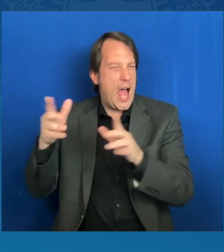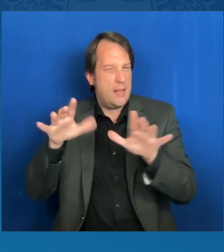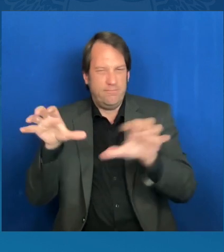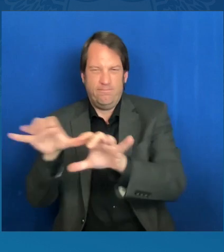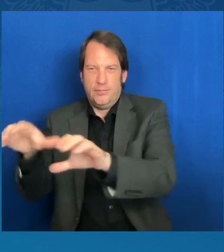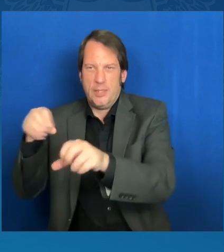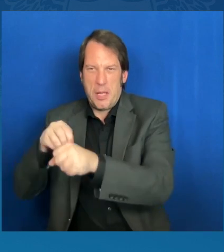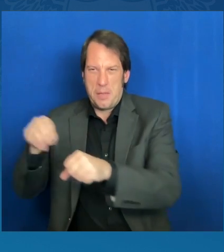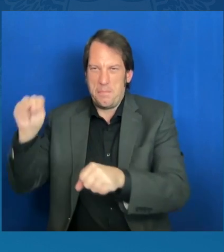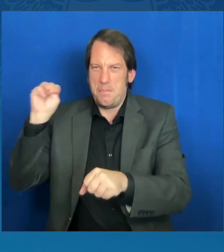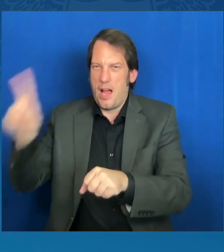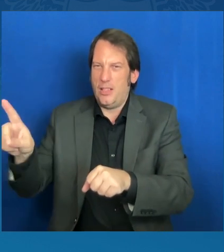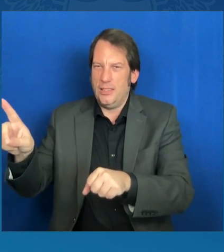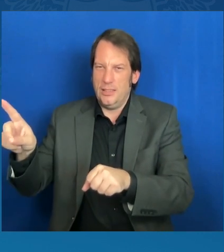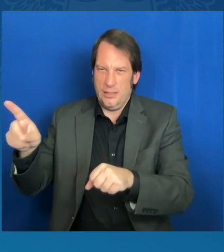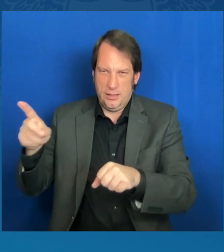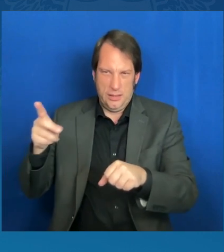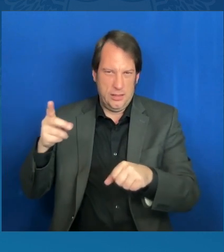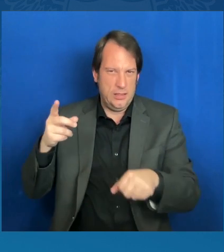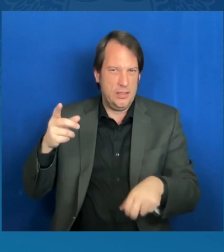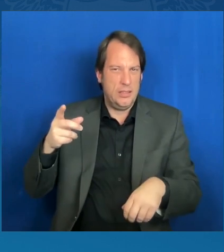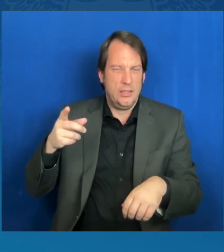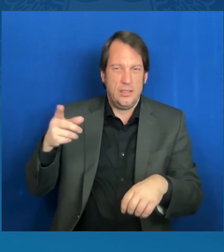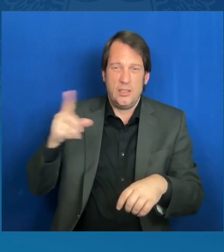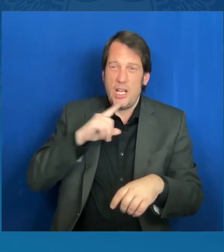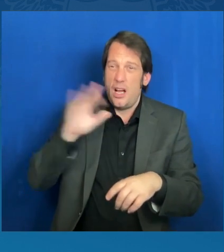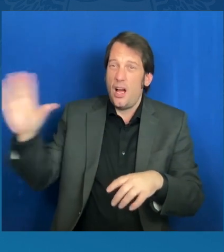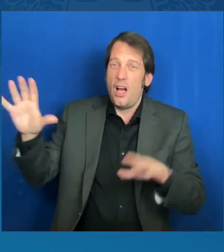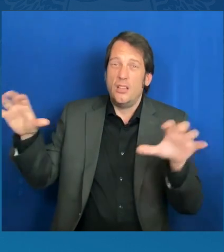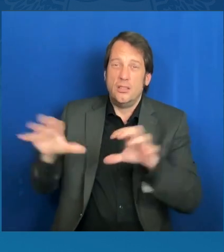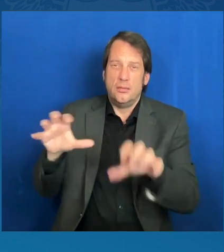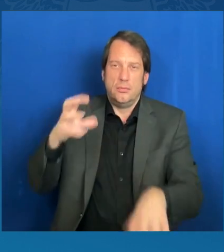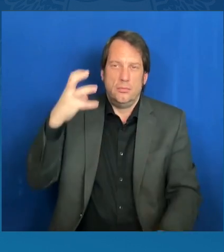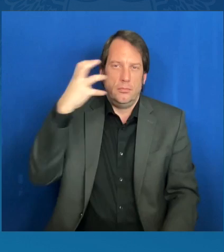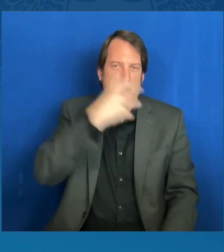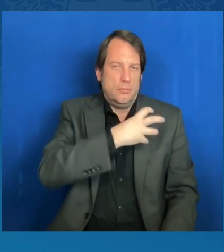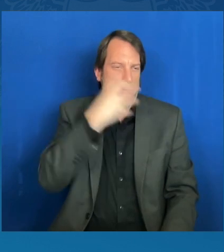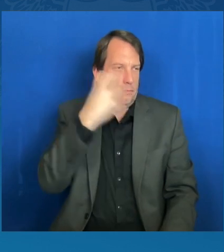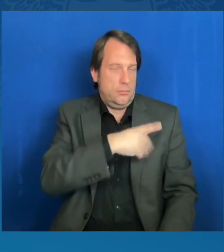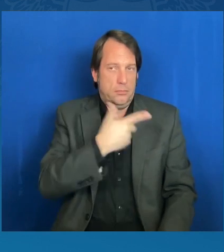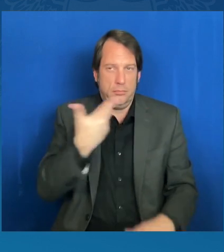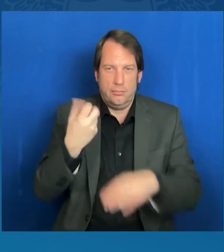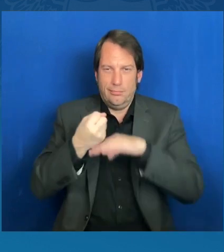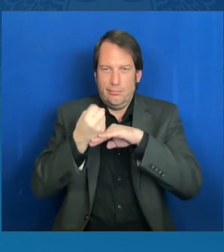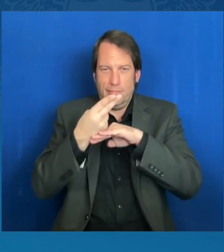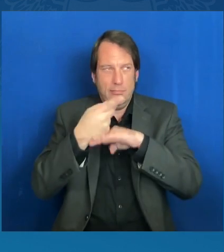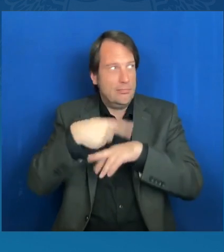what states can do when you have people at the top who understand, again,